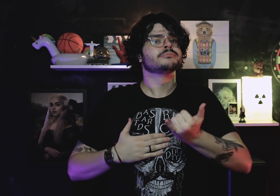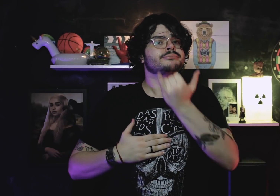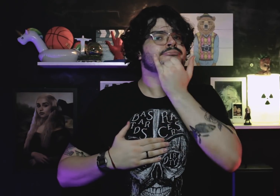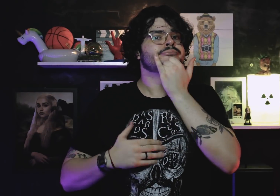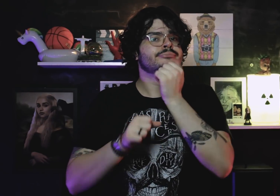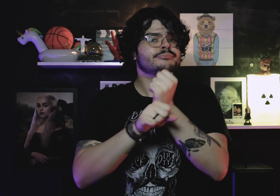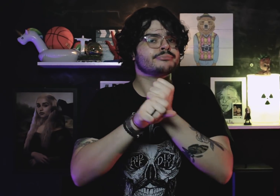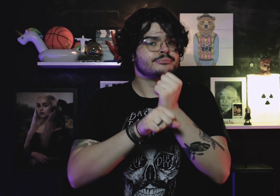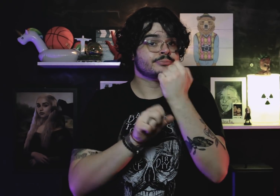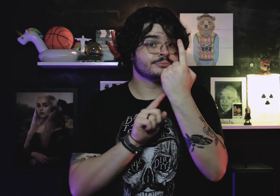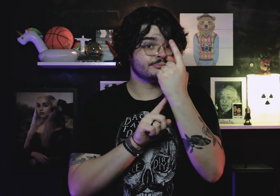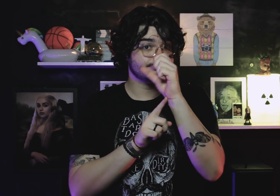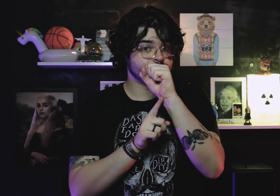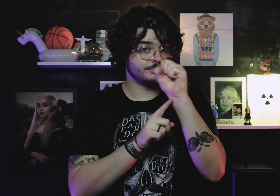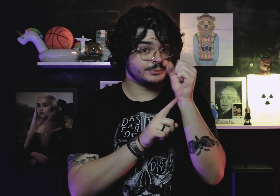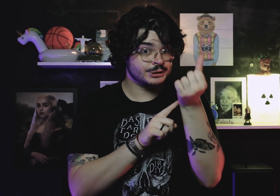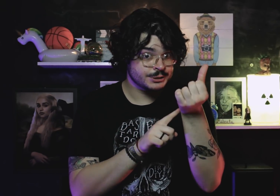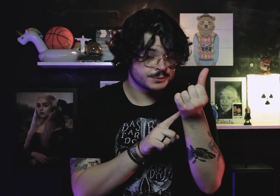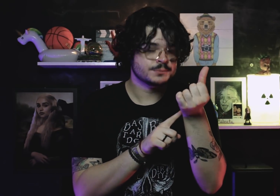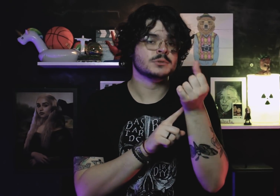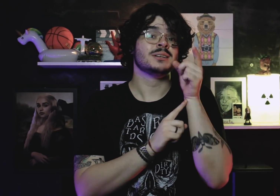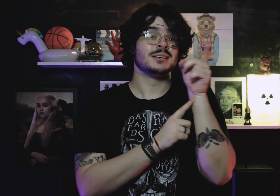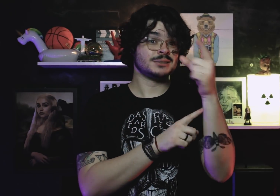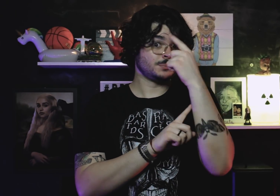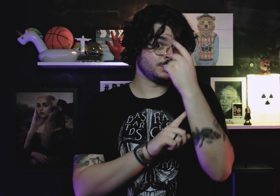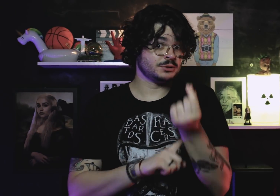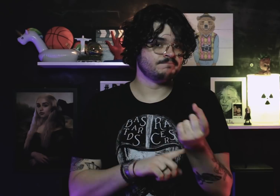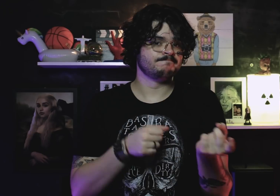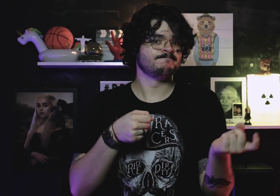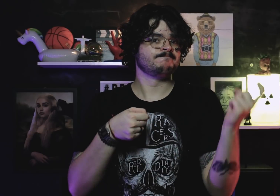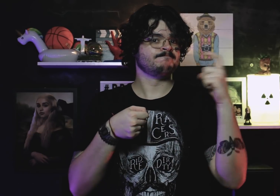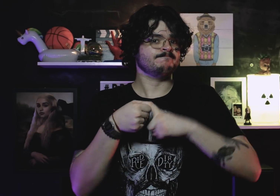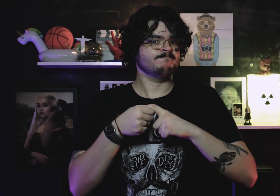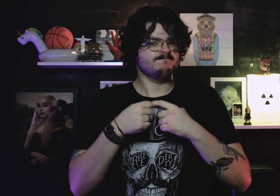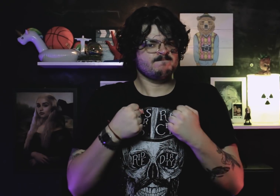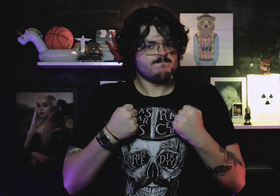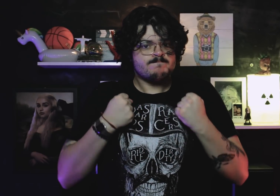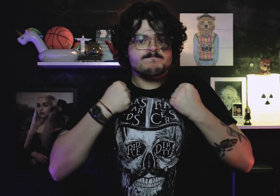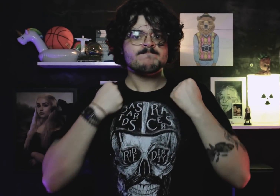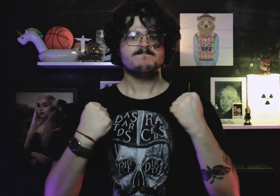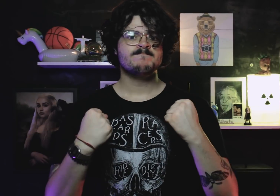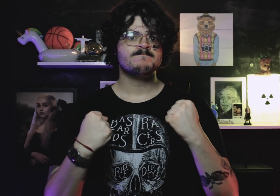In 1886, she came back even stronger!